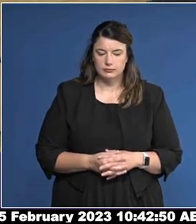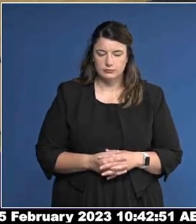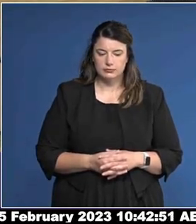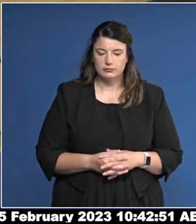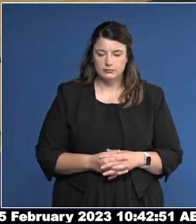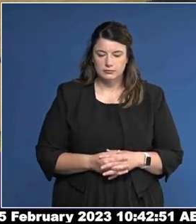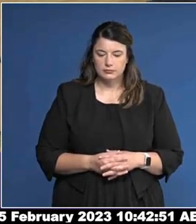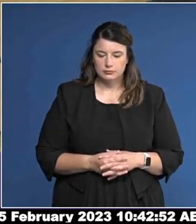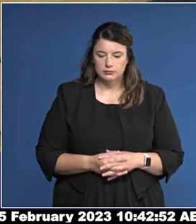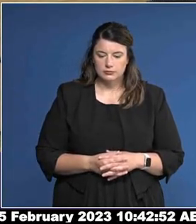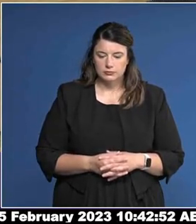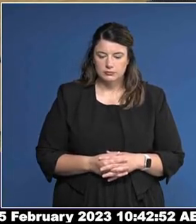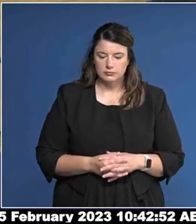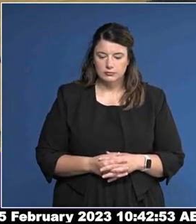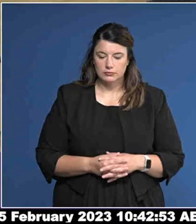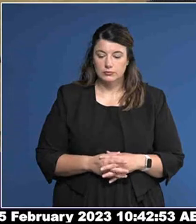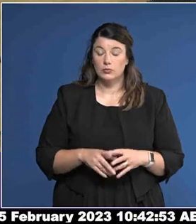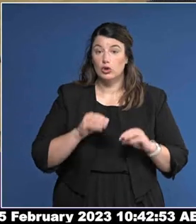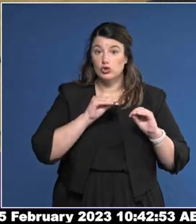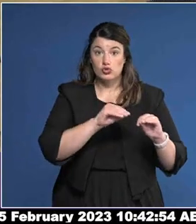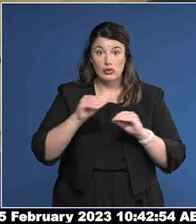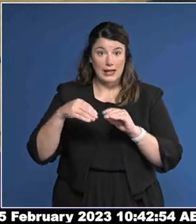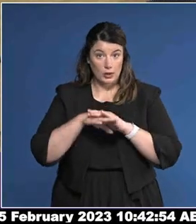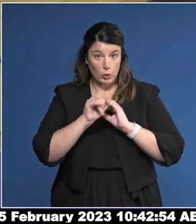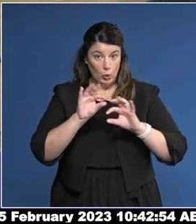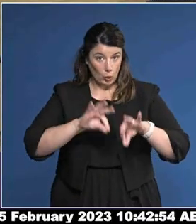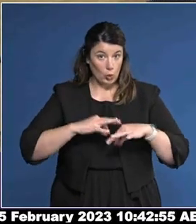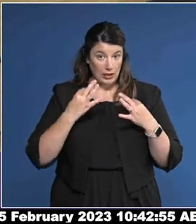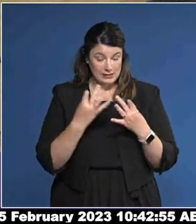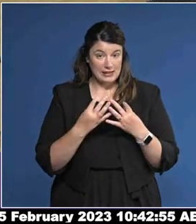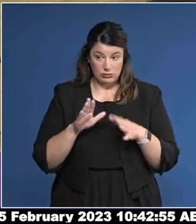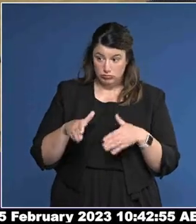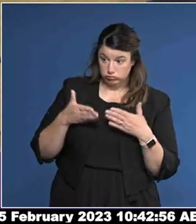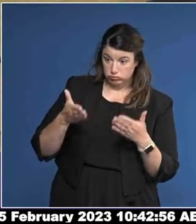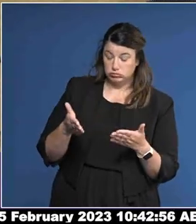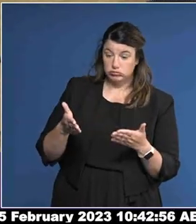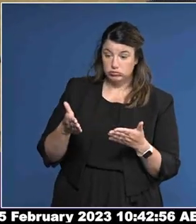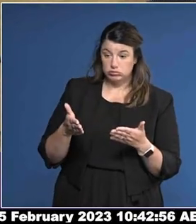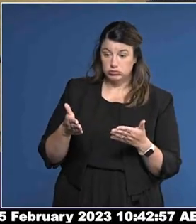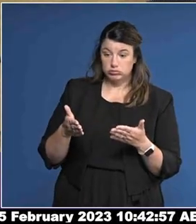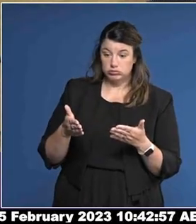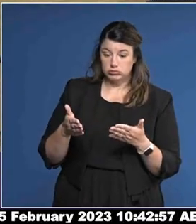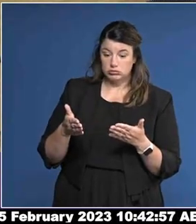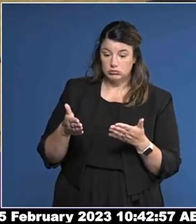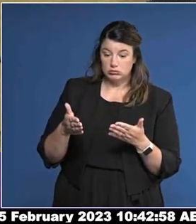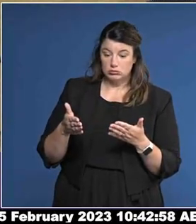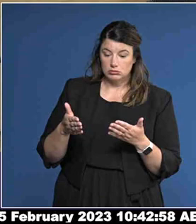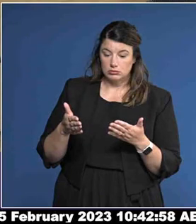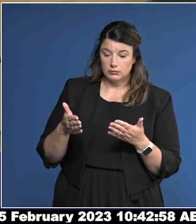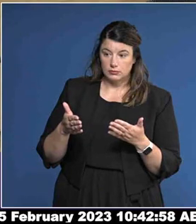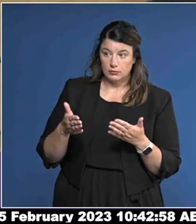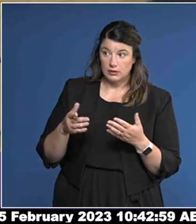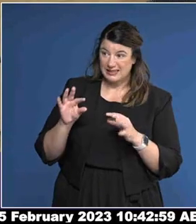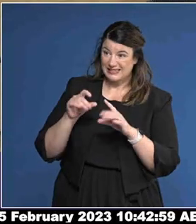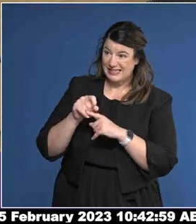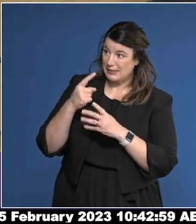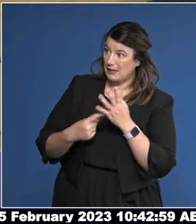delivered within your organisations been prepared by a disability organisation or that